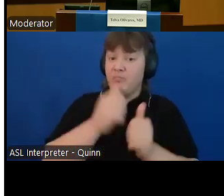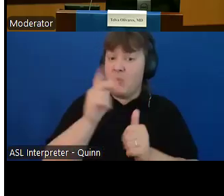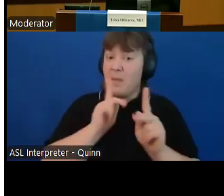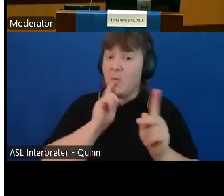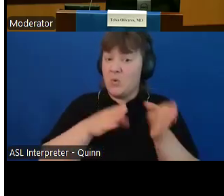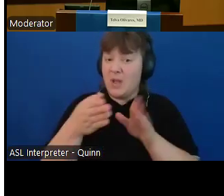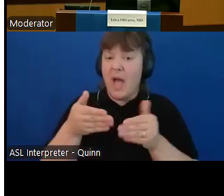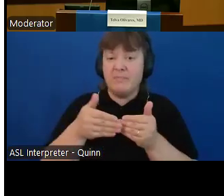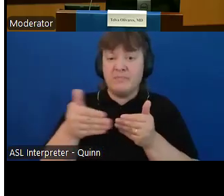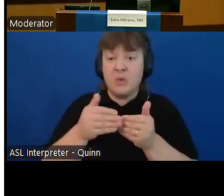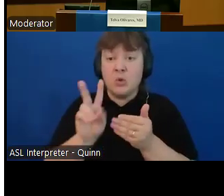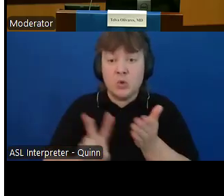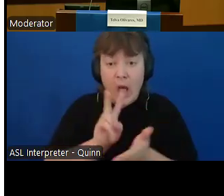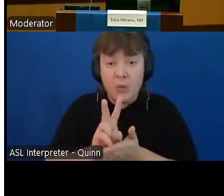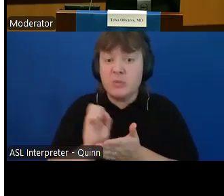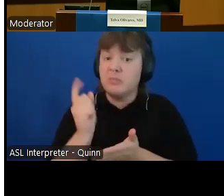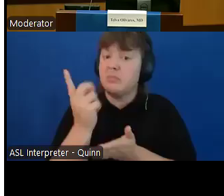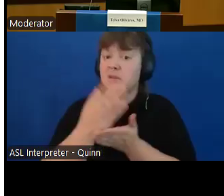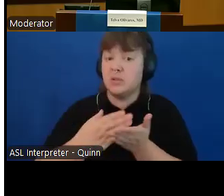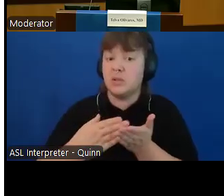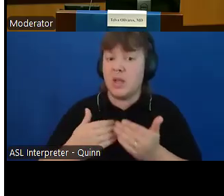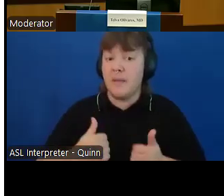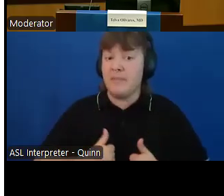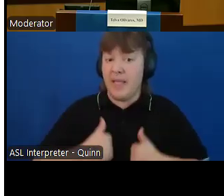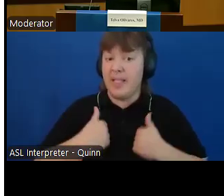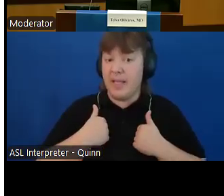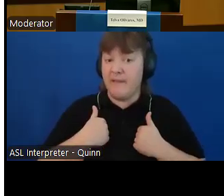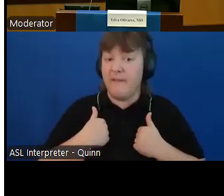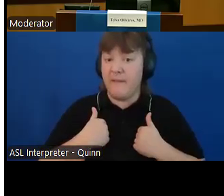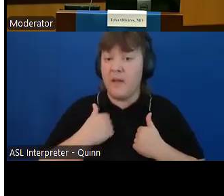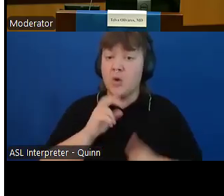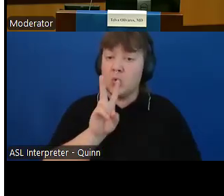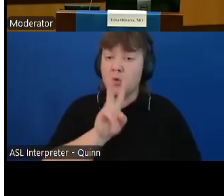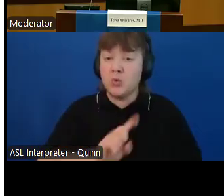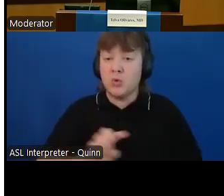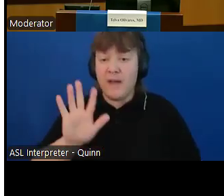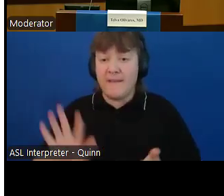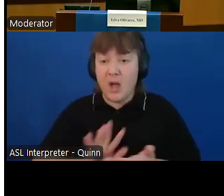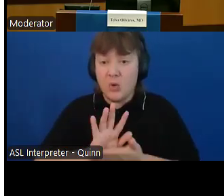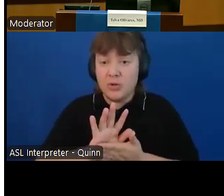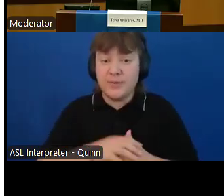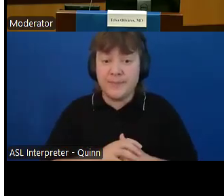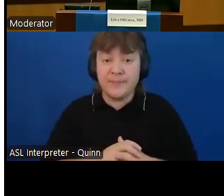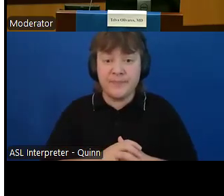two hours but a fair number live for four for for two to five hours and a few as many as 20 hours